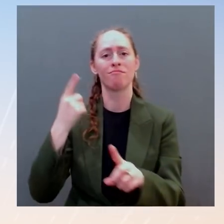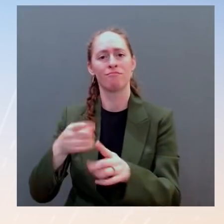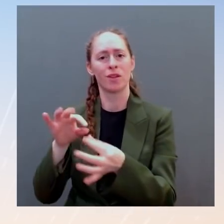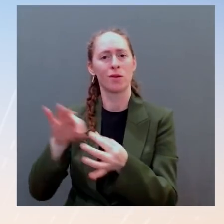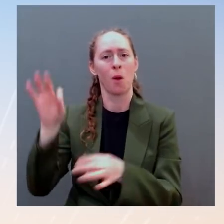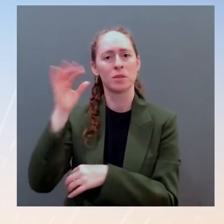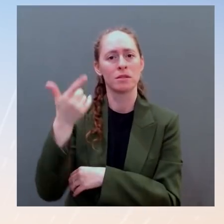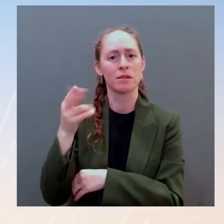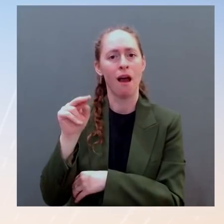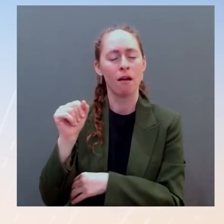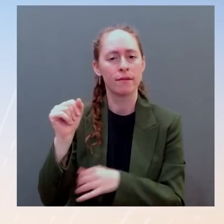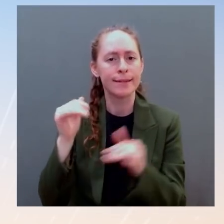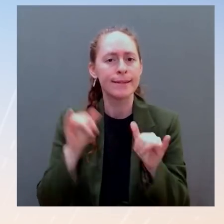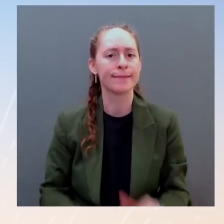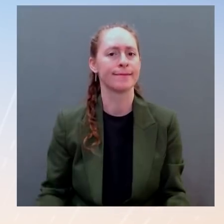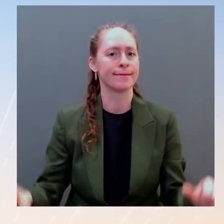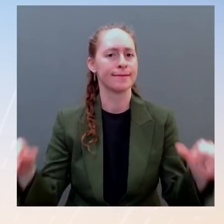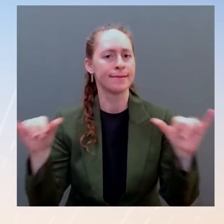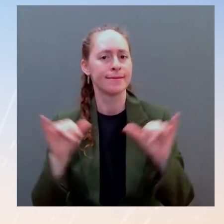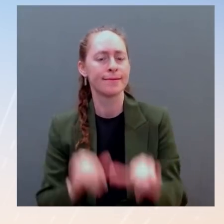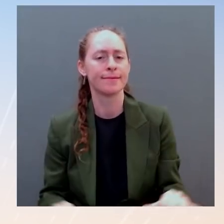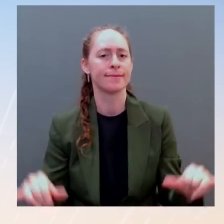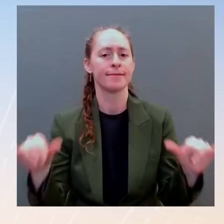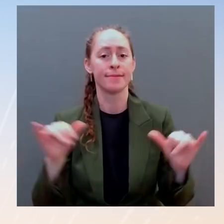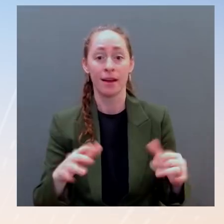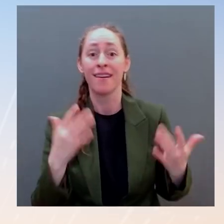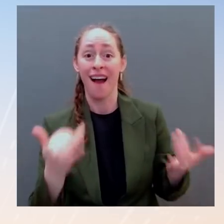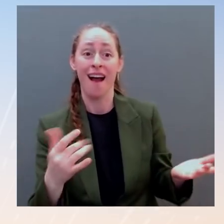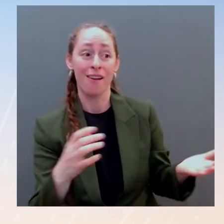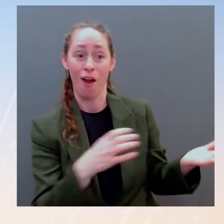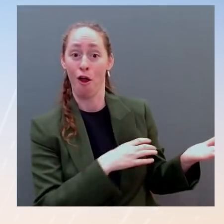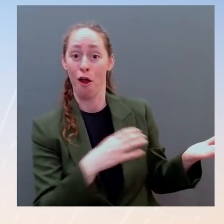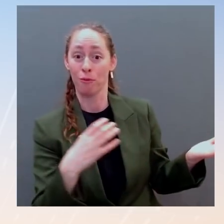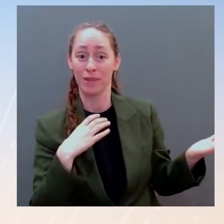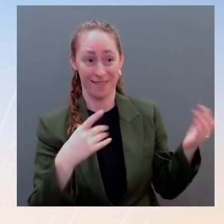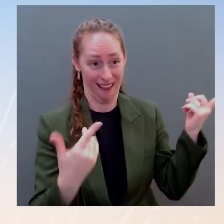that Congress can take that would make these laws permanent -- that is the President's first preference --